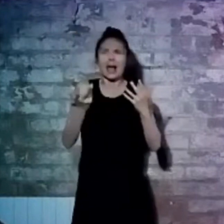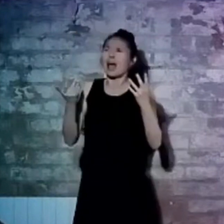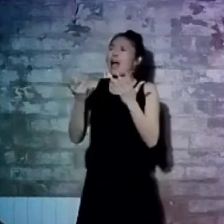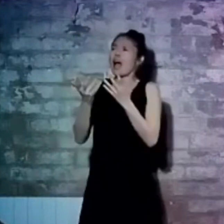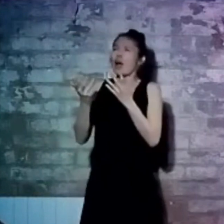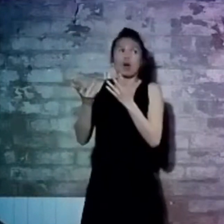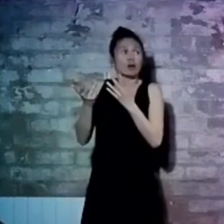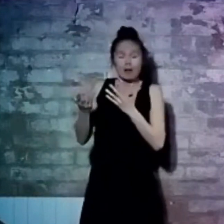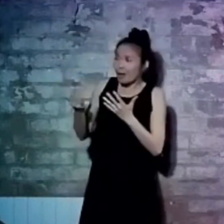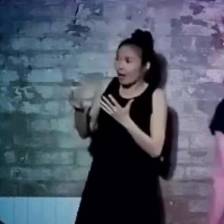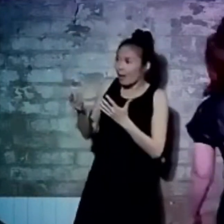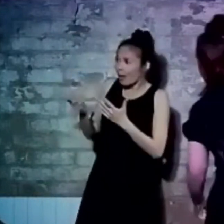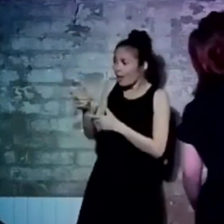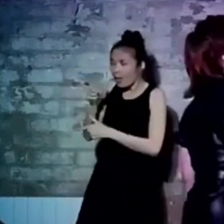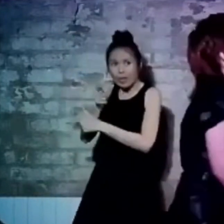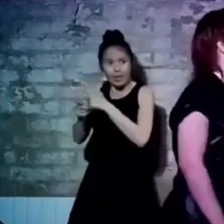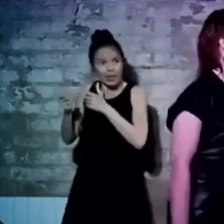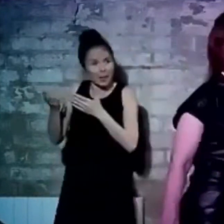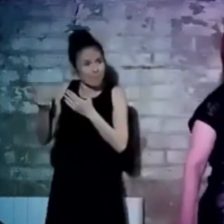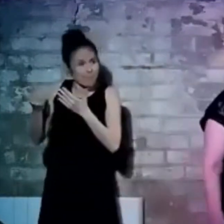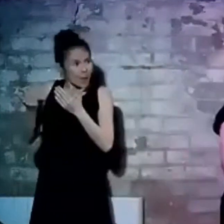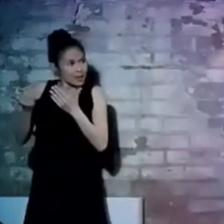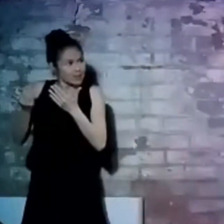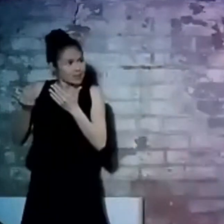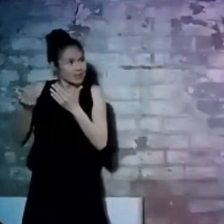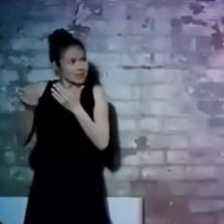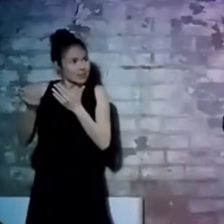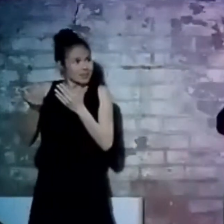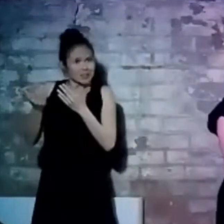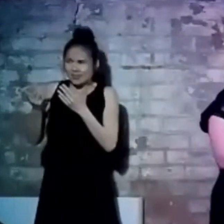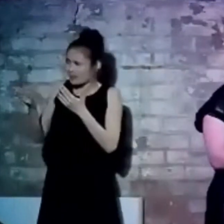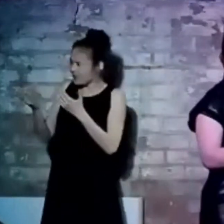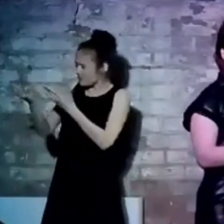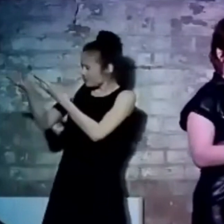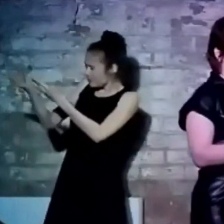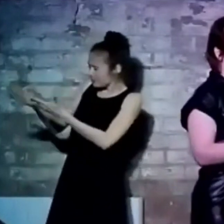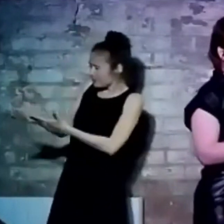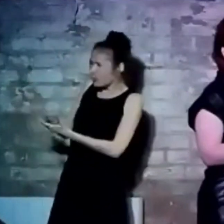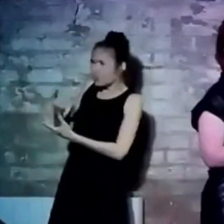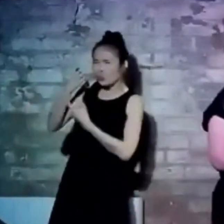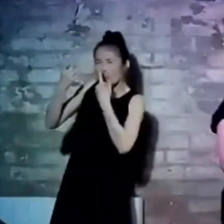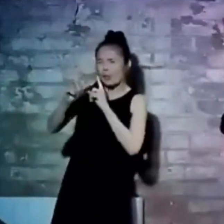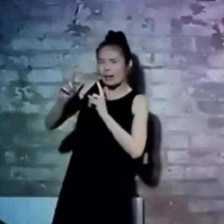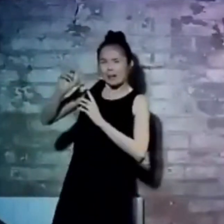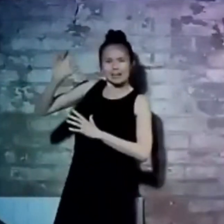Speak on Hector; let me in to know thy inner subject. MUFFLED SOUND